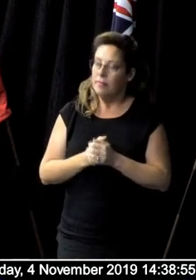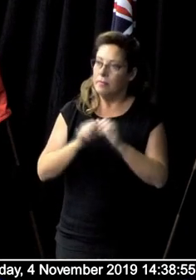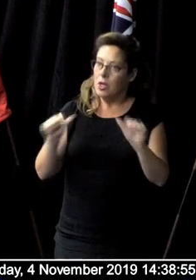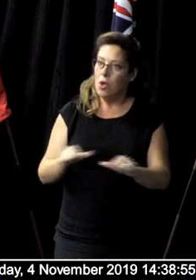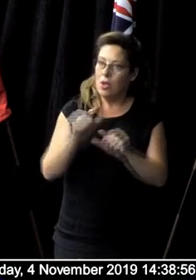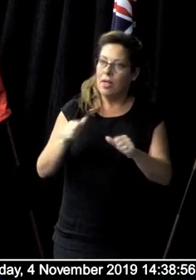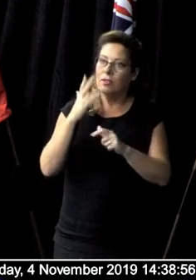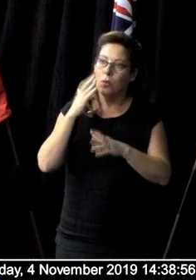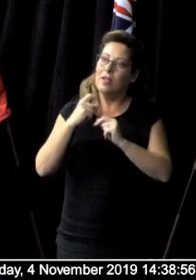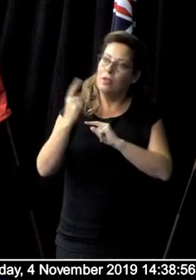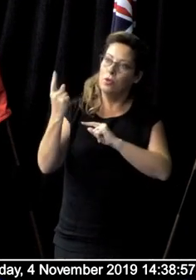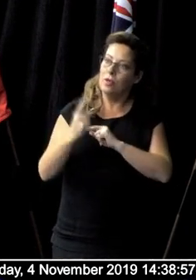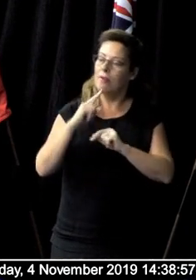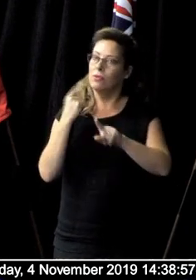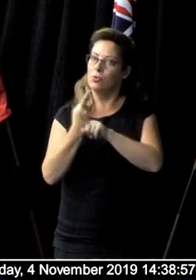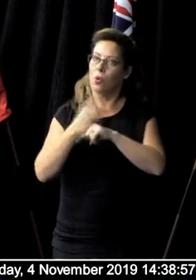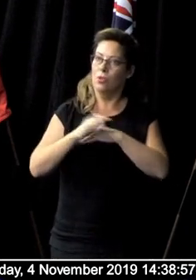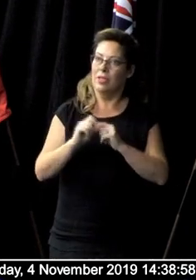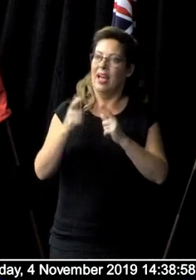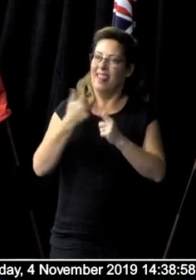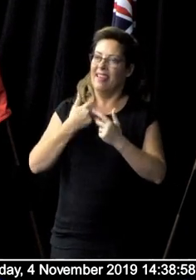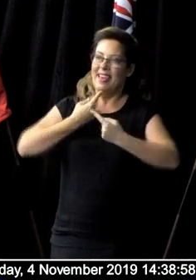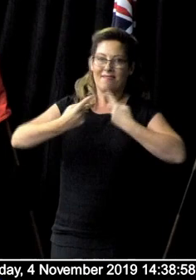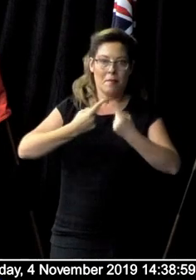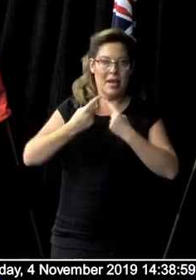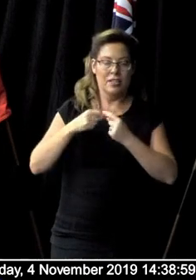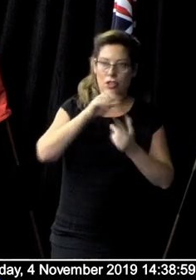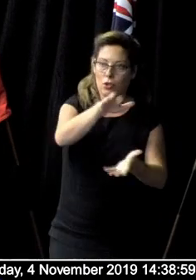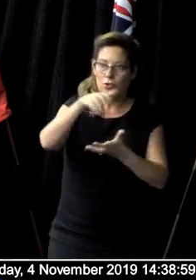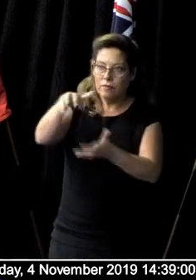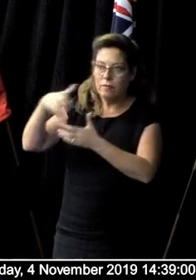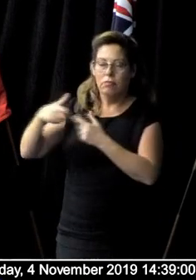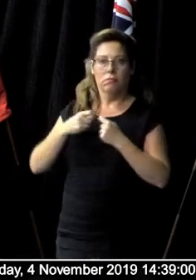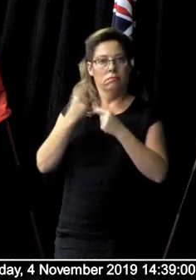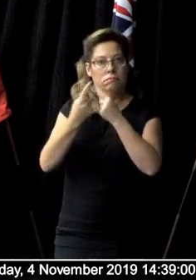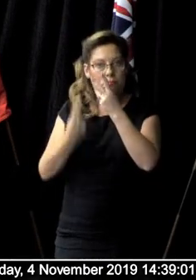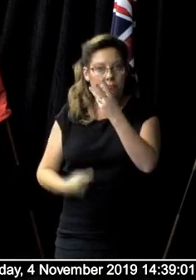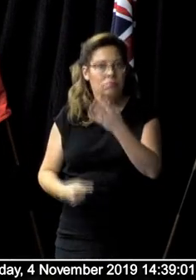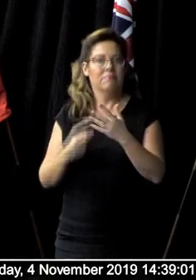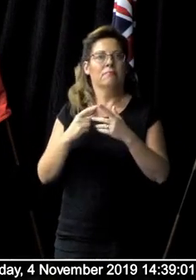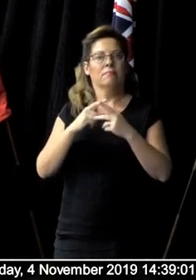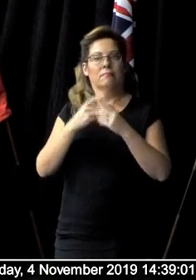the sources of that information and knowledge come from all of those sources as well as your own... DR BRIDLE: That's right.